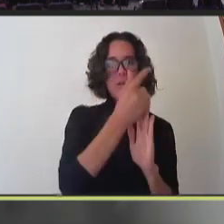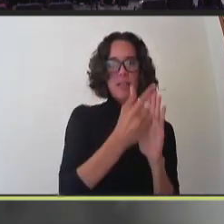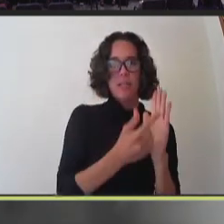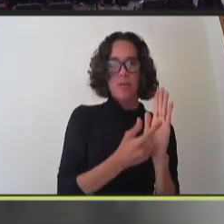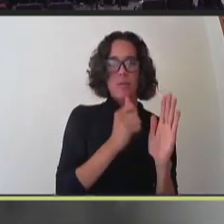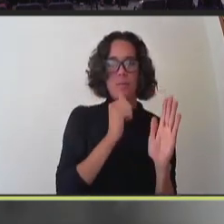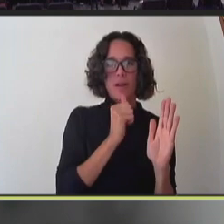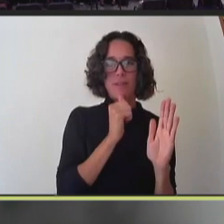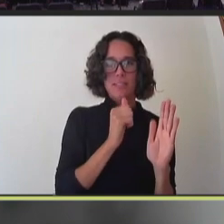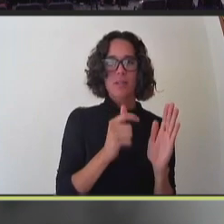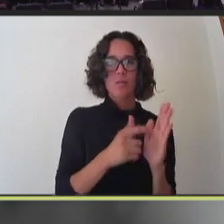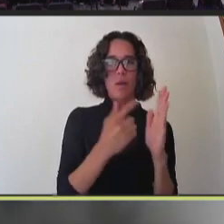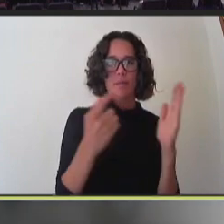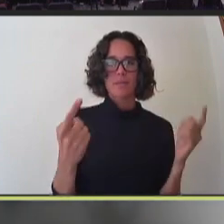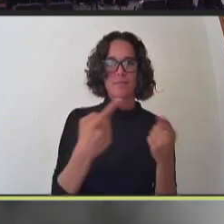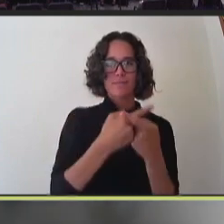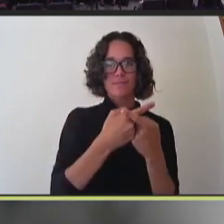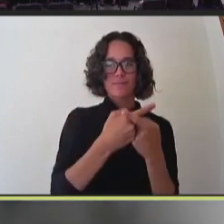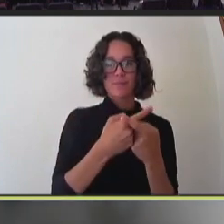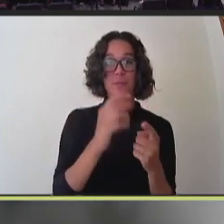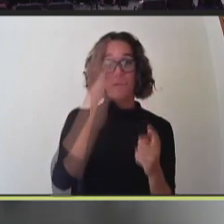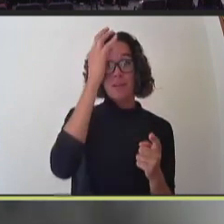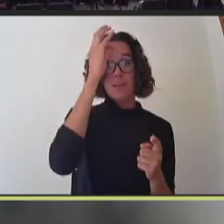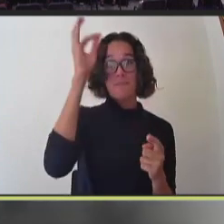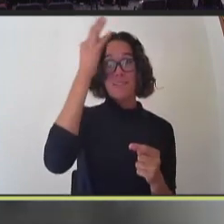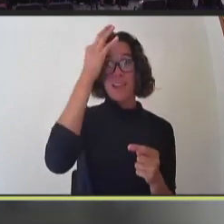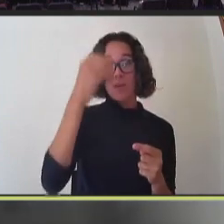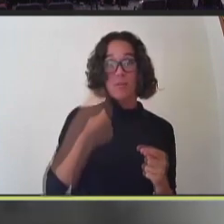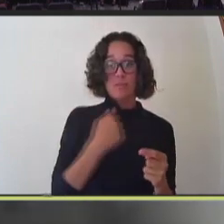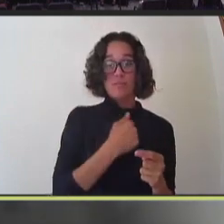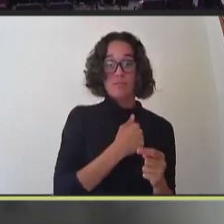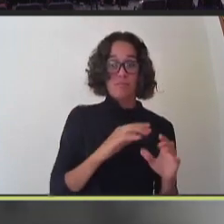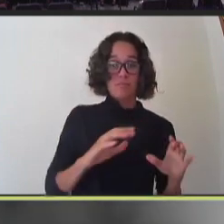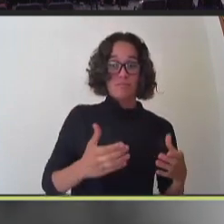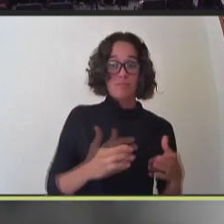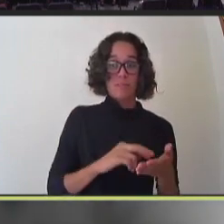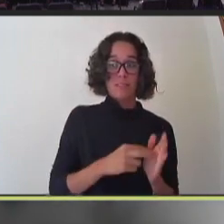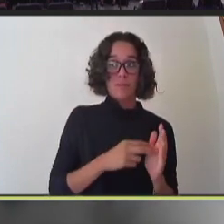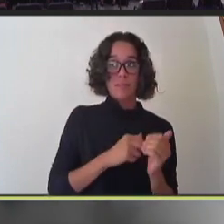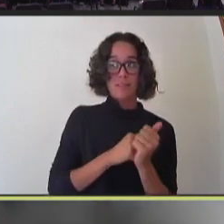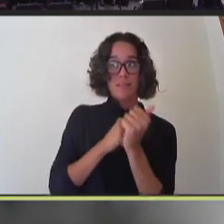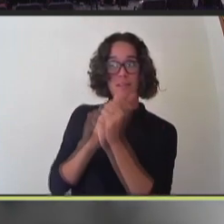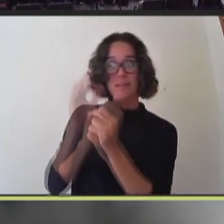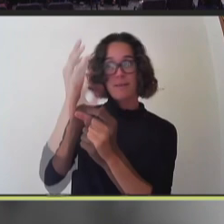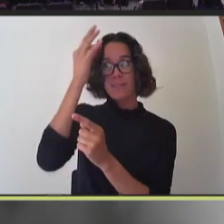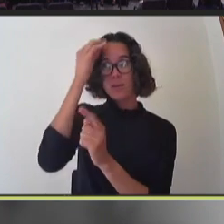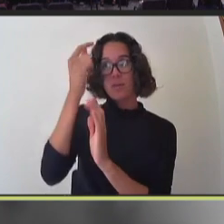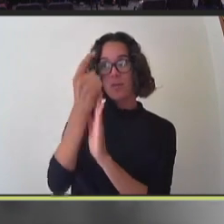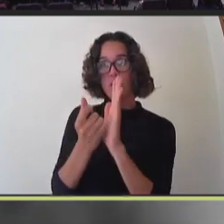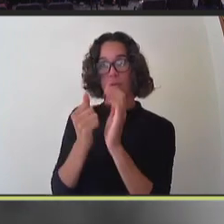And as a federal entity, we are subject to federal law, which takes precedence over state law. So,